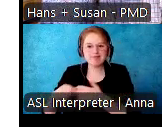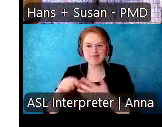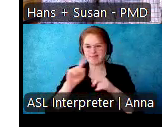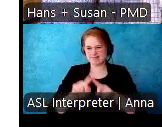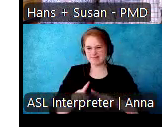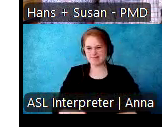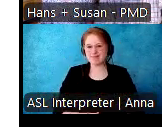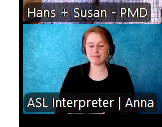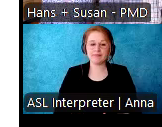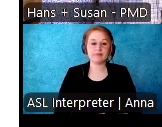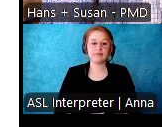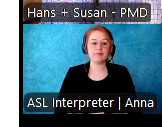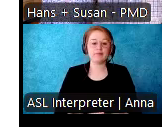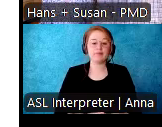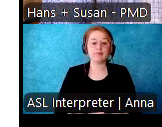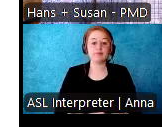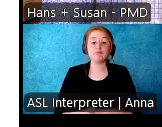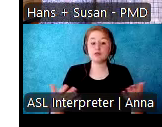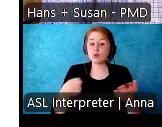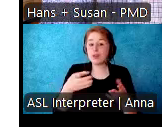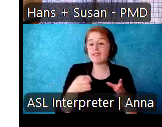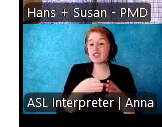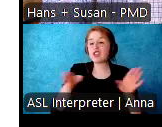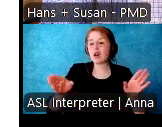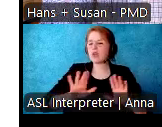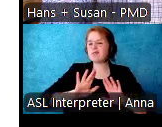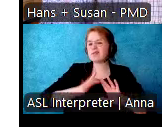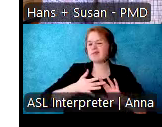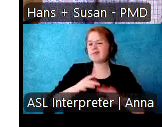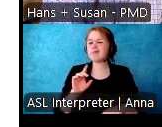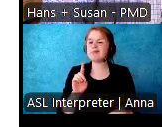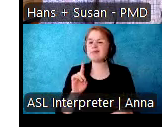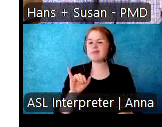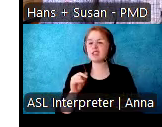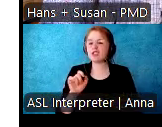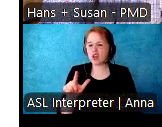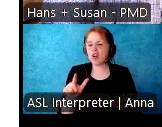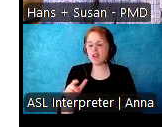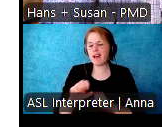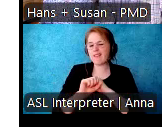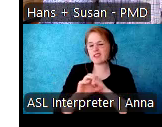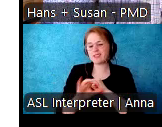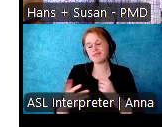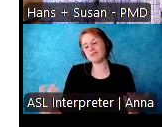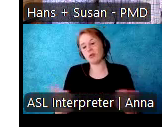We also do general digital advertising. For many of you like us, we get our news,